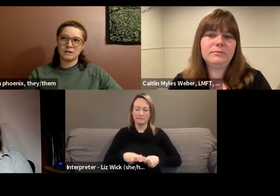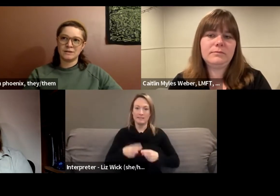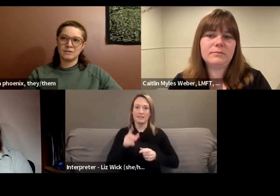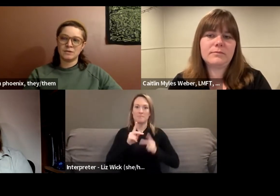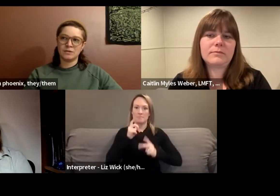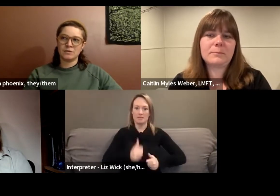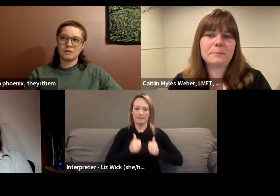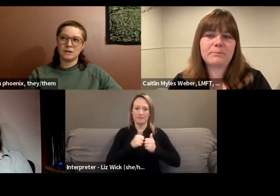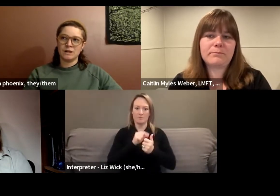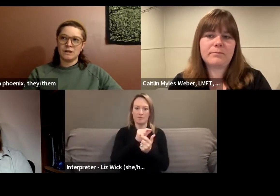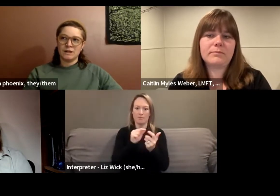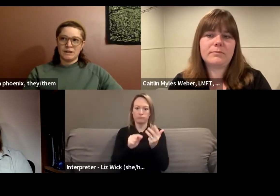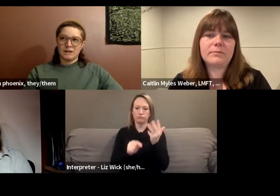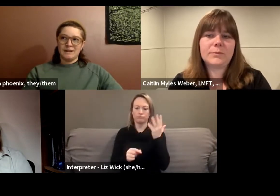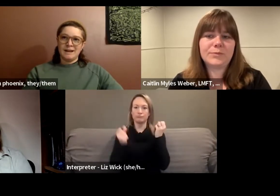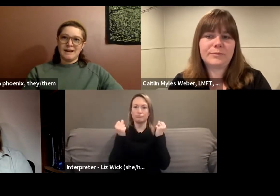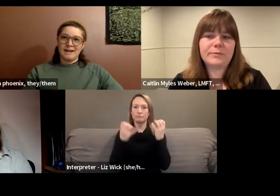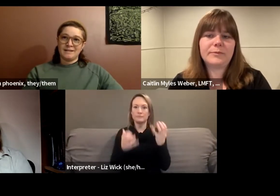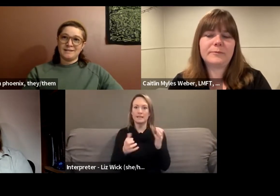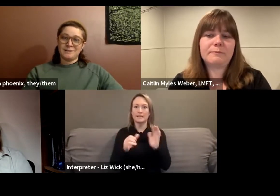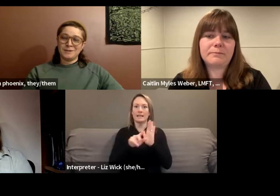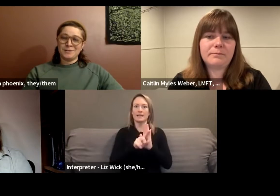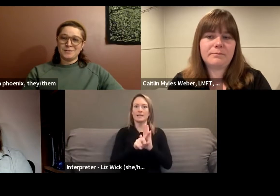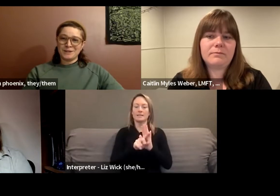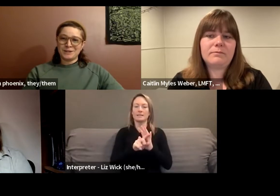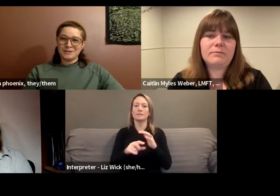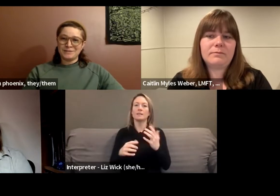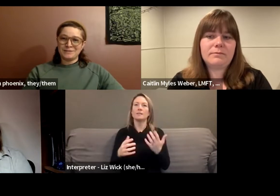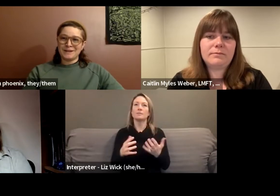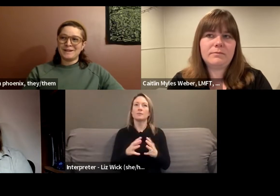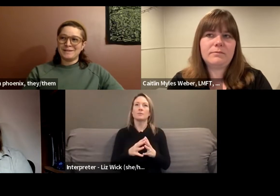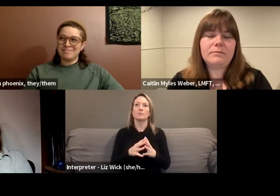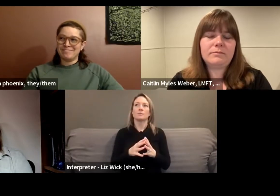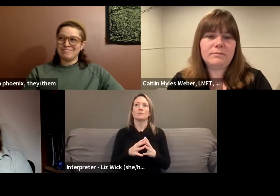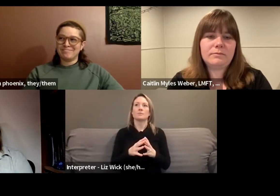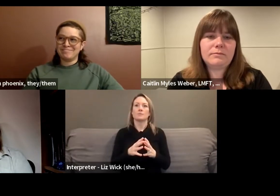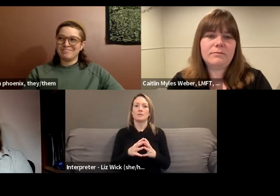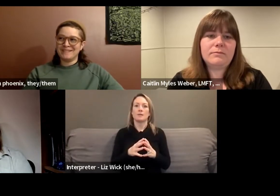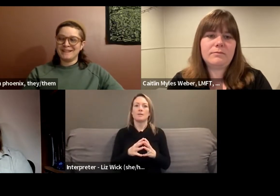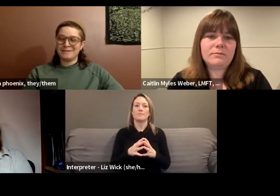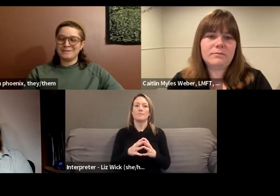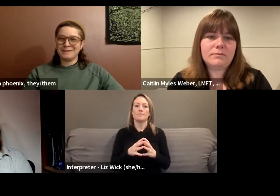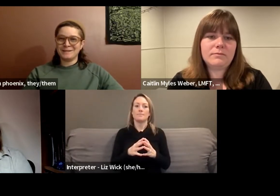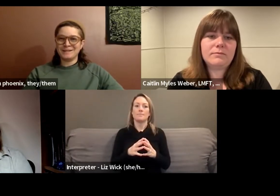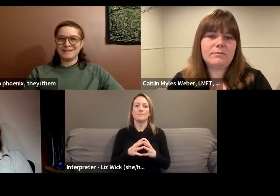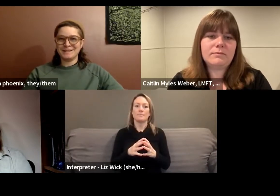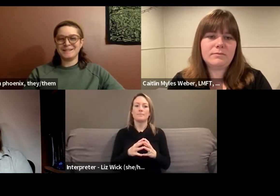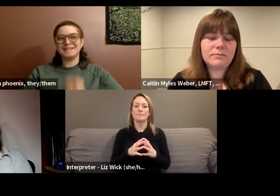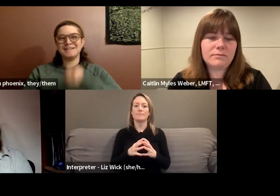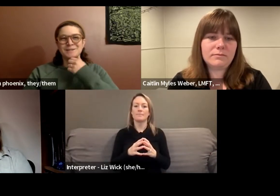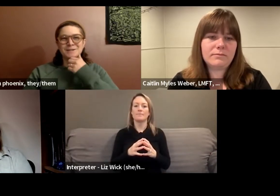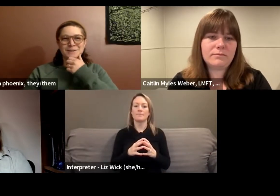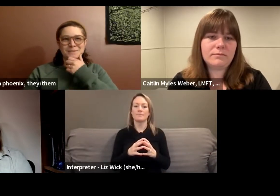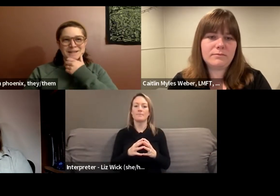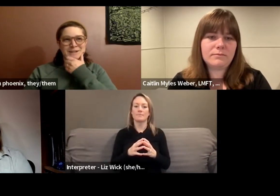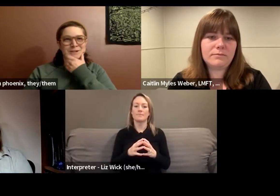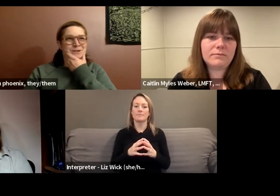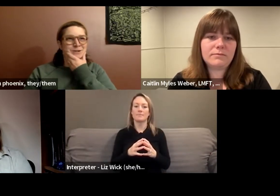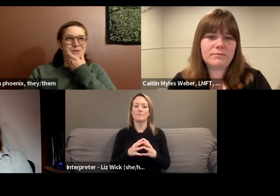And so yeah, there's so much of, you know... There's like such a limitation too